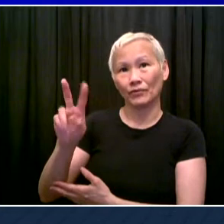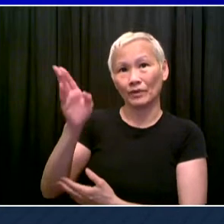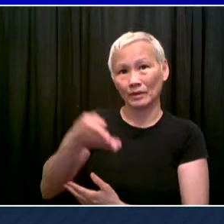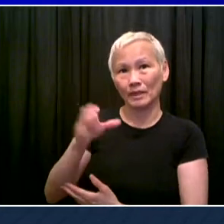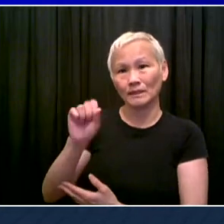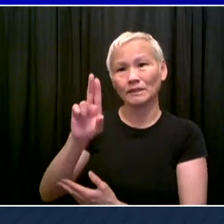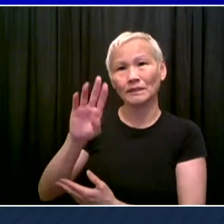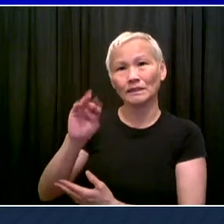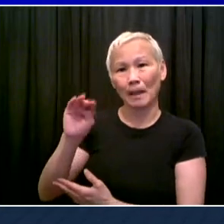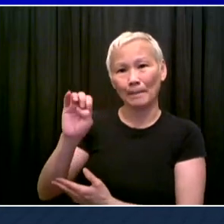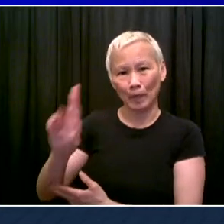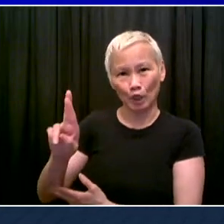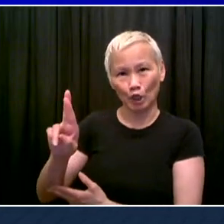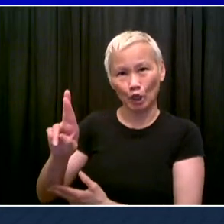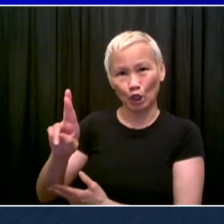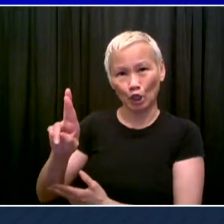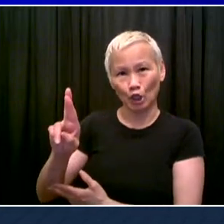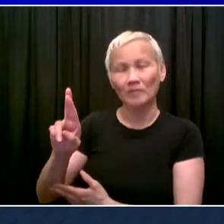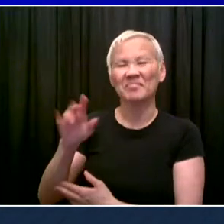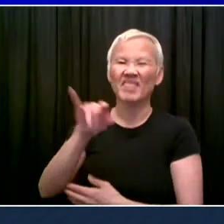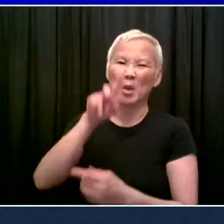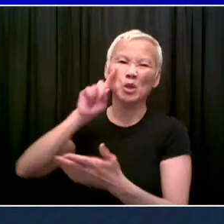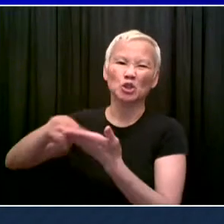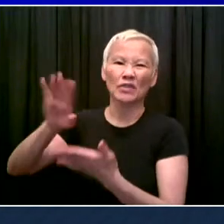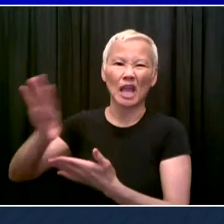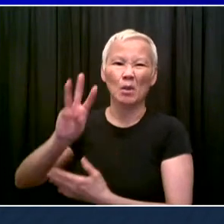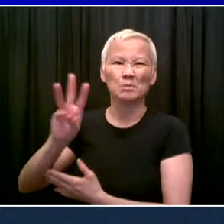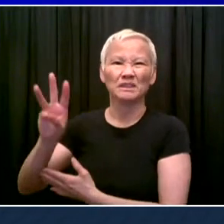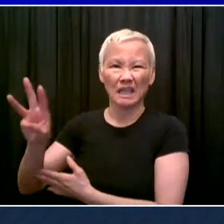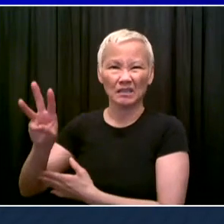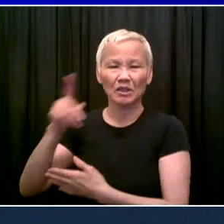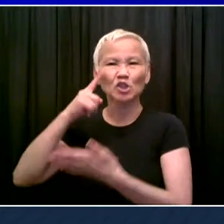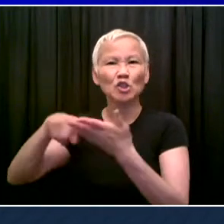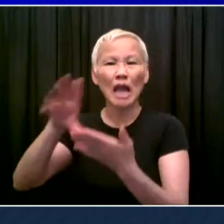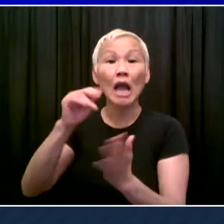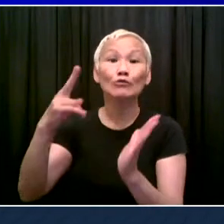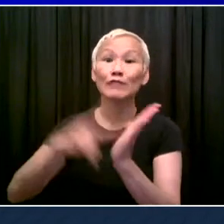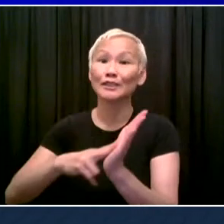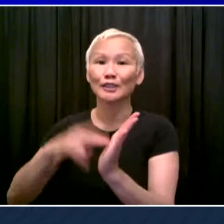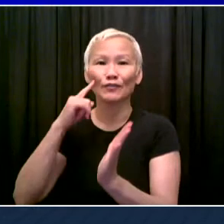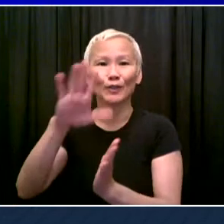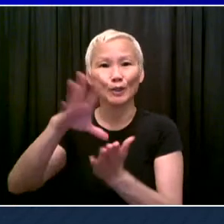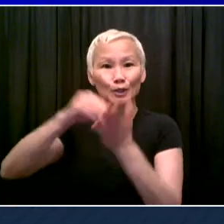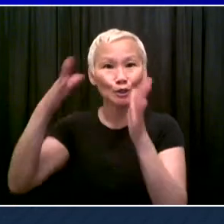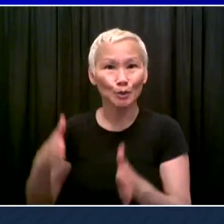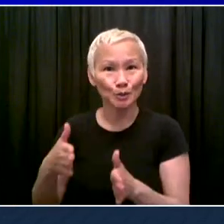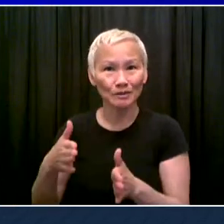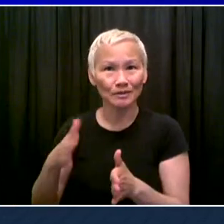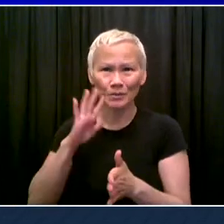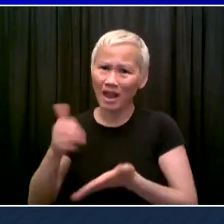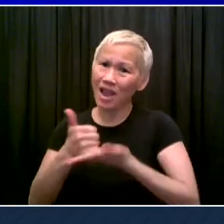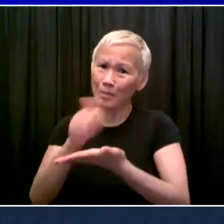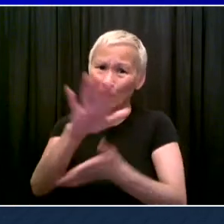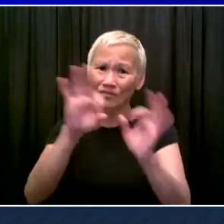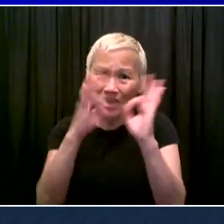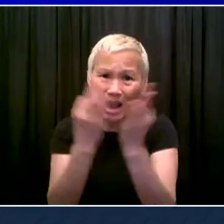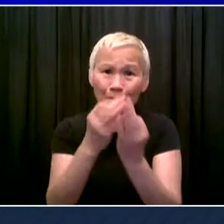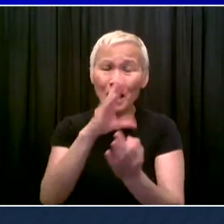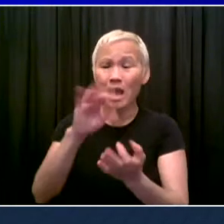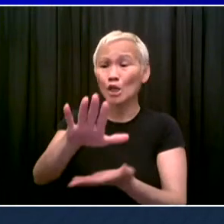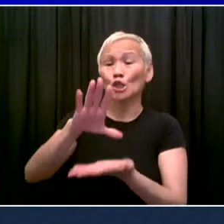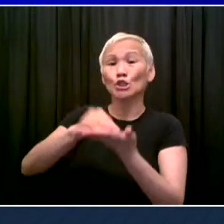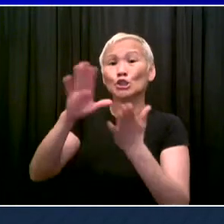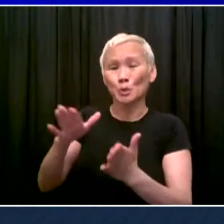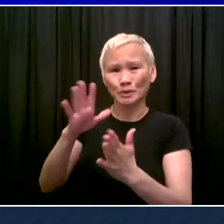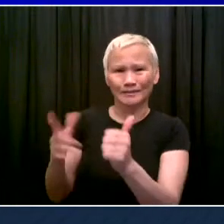SCHOOLS.